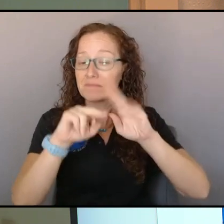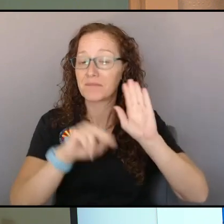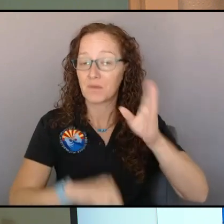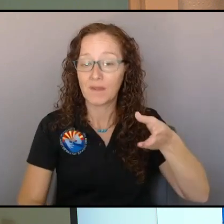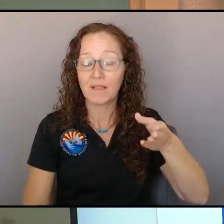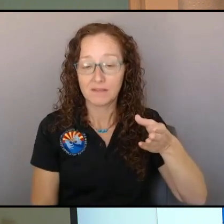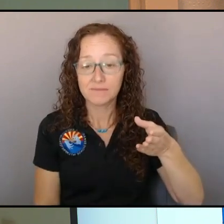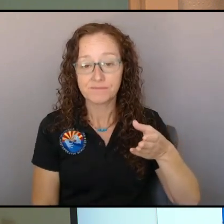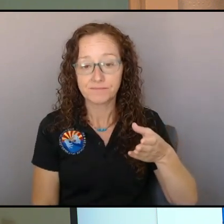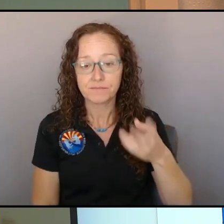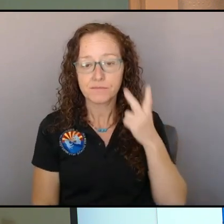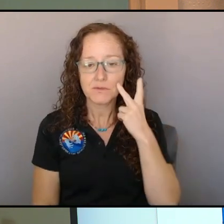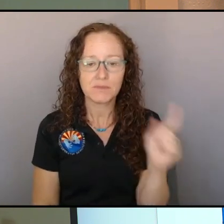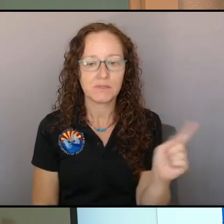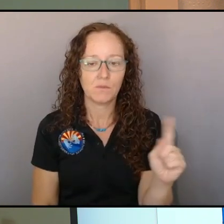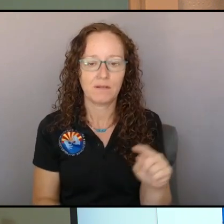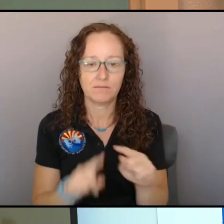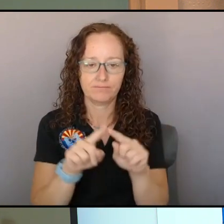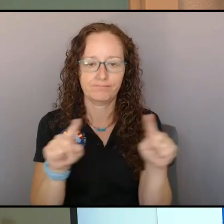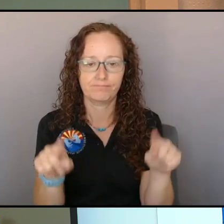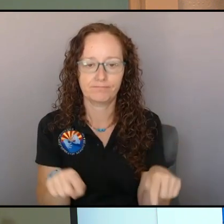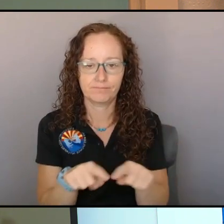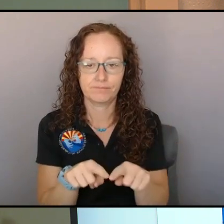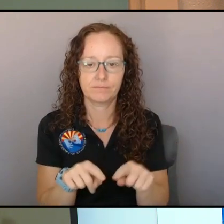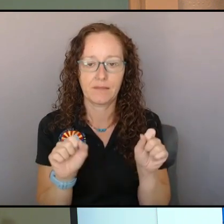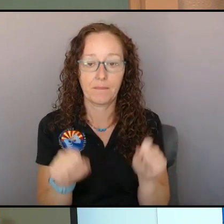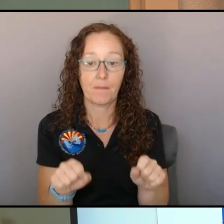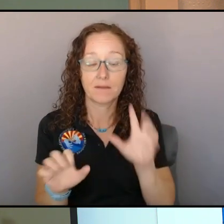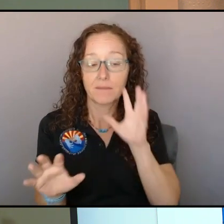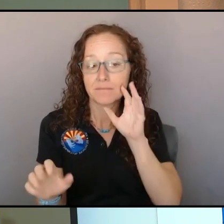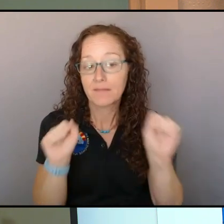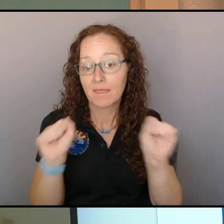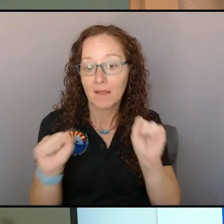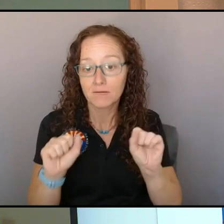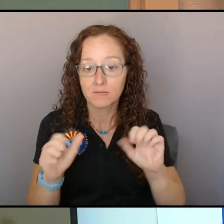here in that chance of thunder along with some switching, and